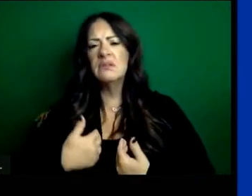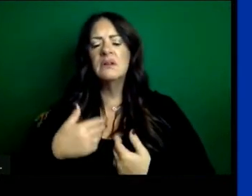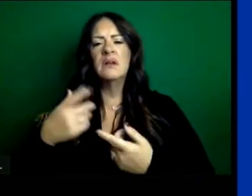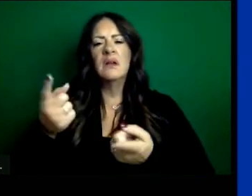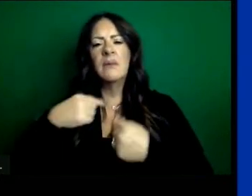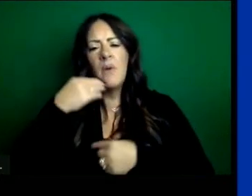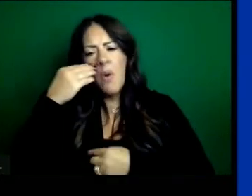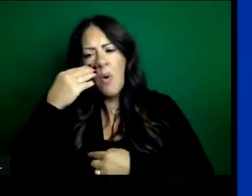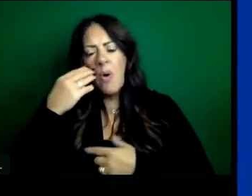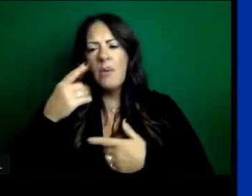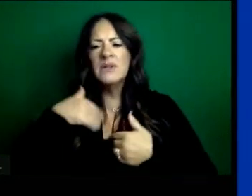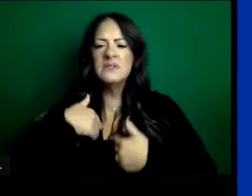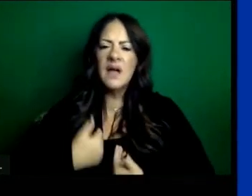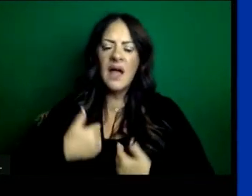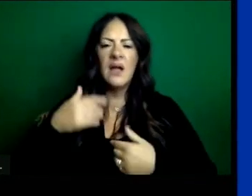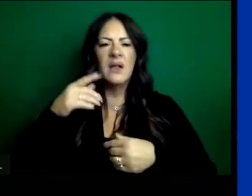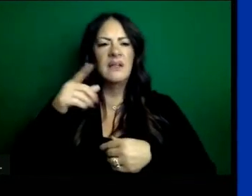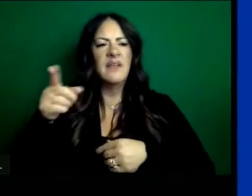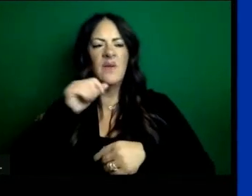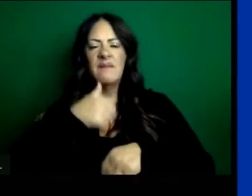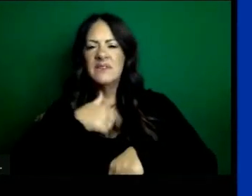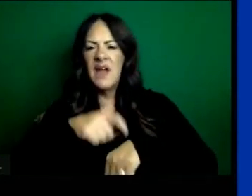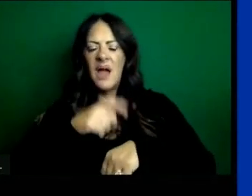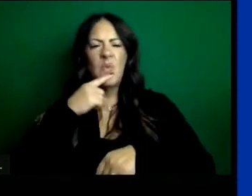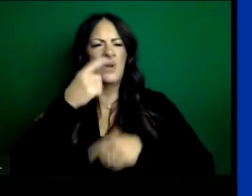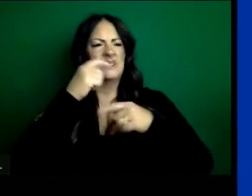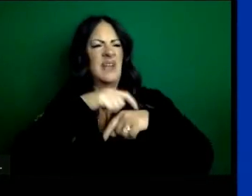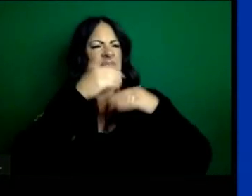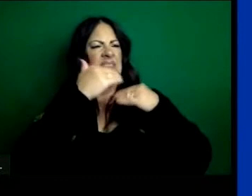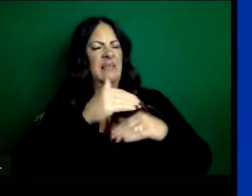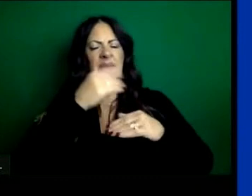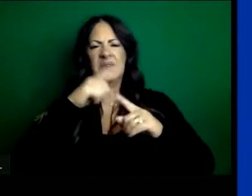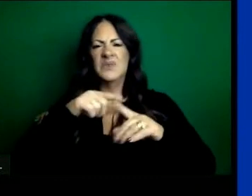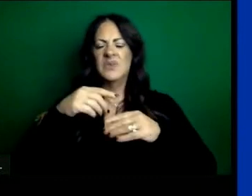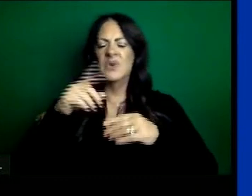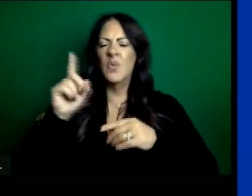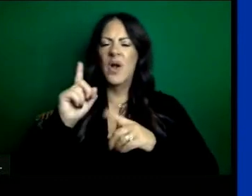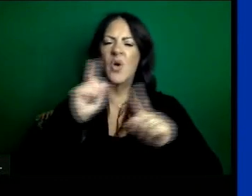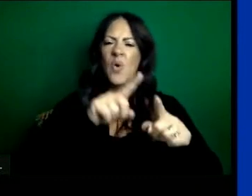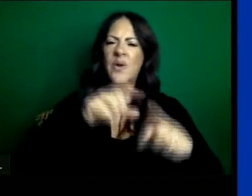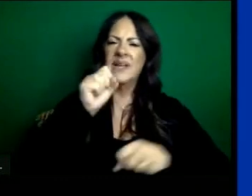PLACES, WHO COME HOME, EXHAUSTED AND TIRED MAY NEED LATE NIGHT OPTIONS, CONVENIENT